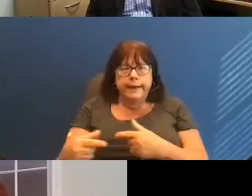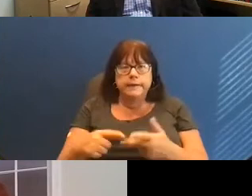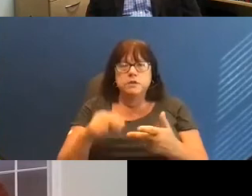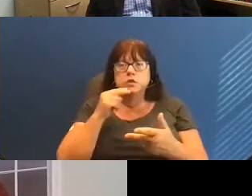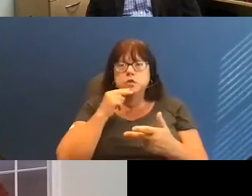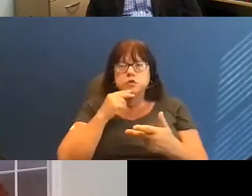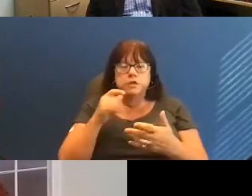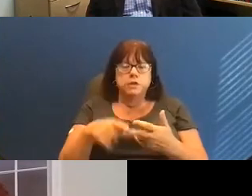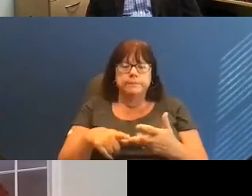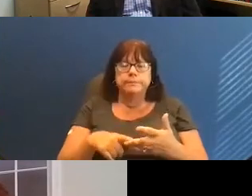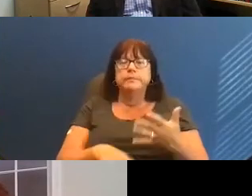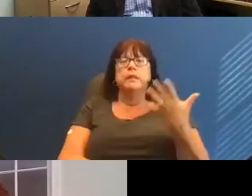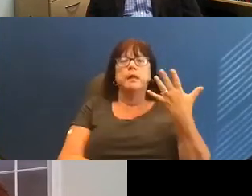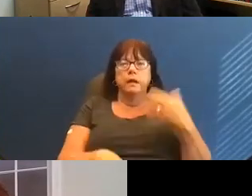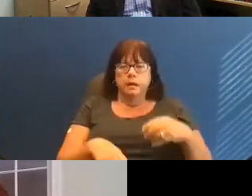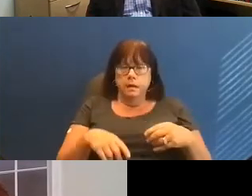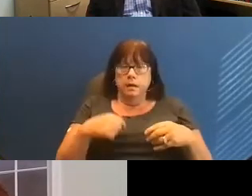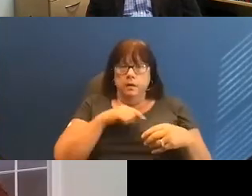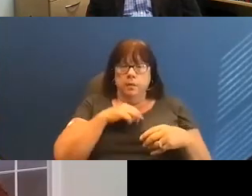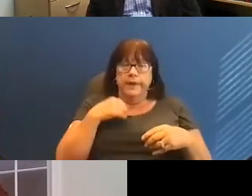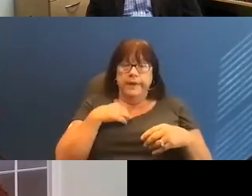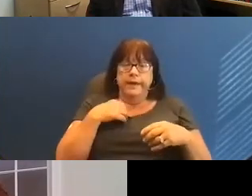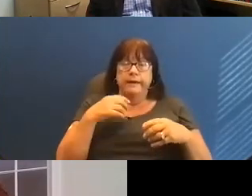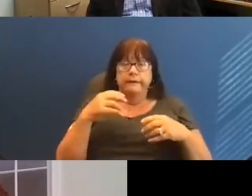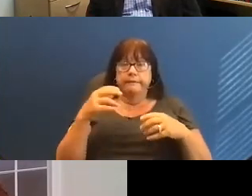under humanities liberal arts we have headers for the different departments. Here I'm going